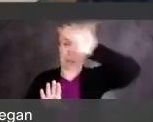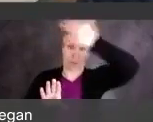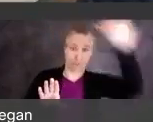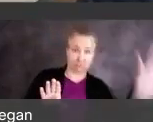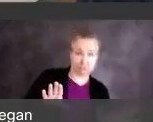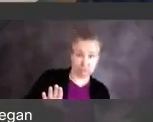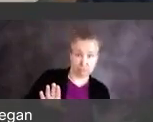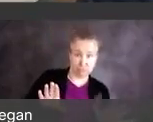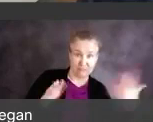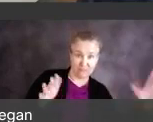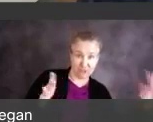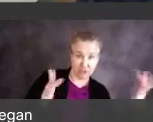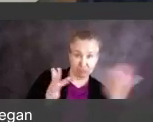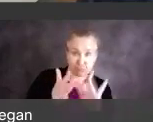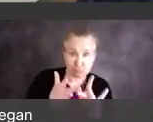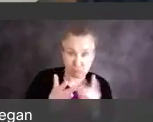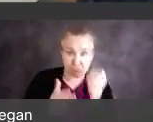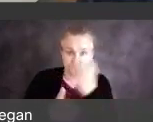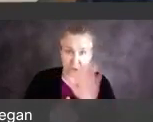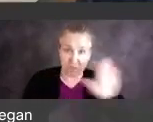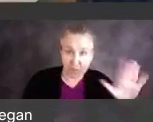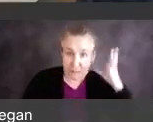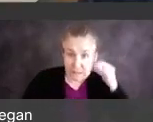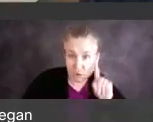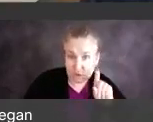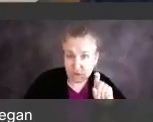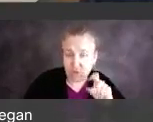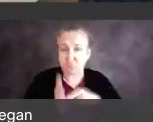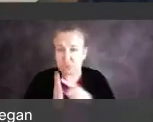able to tell you what they've experienced so that it would give you more insight into how